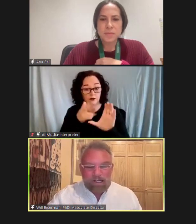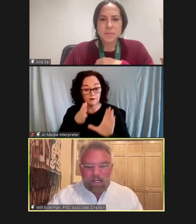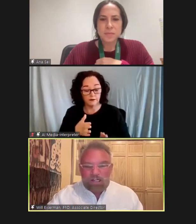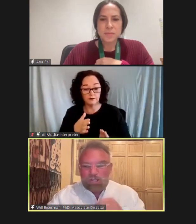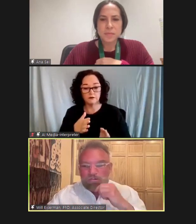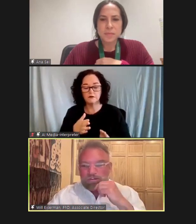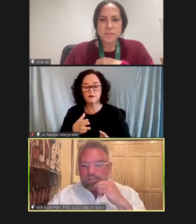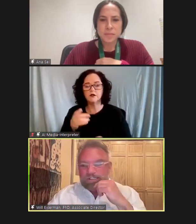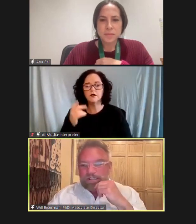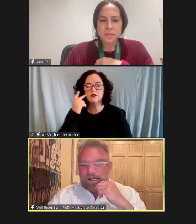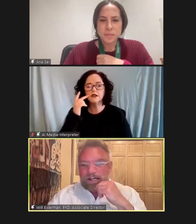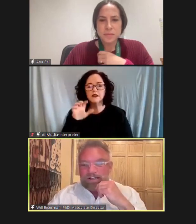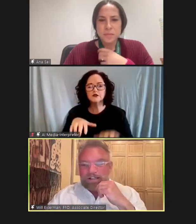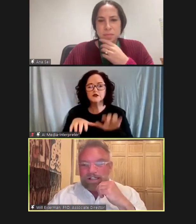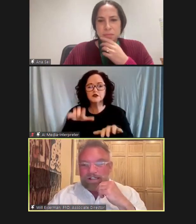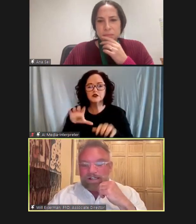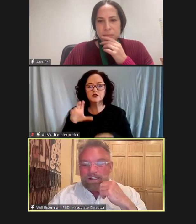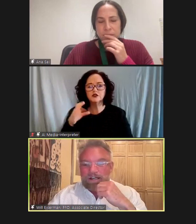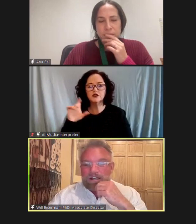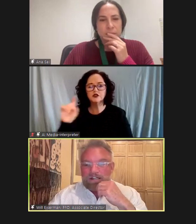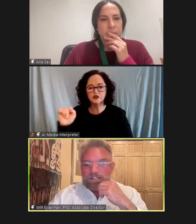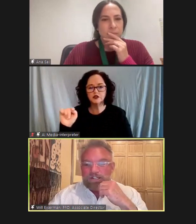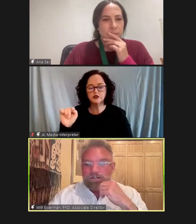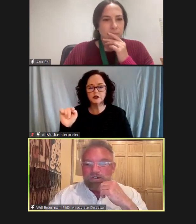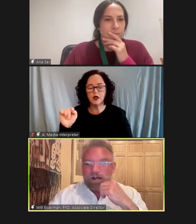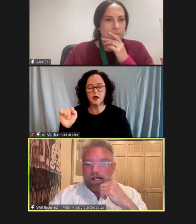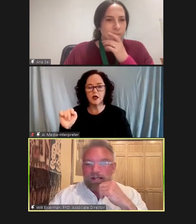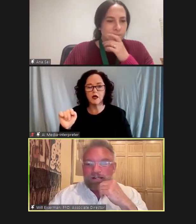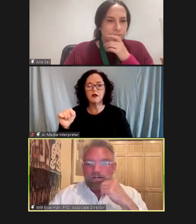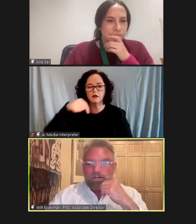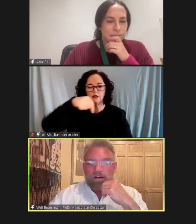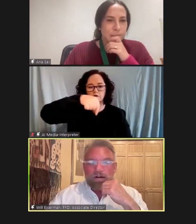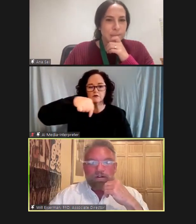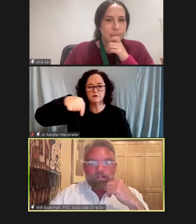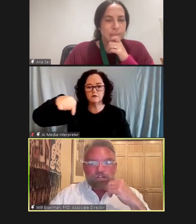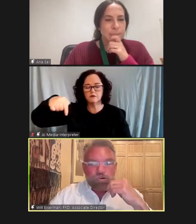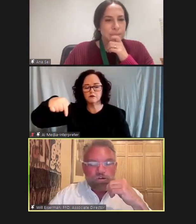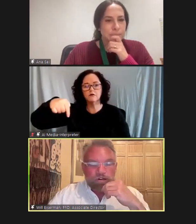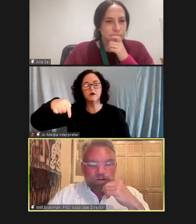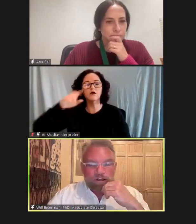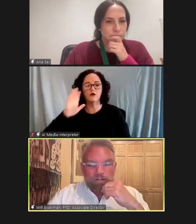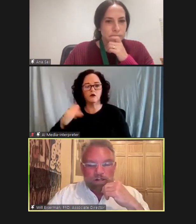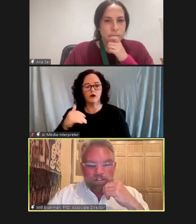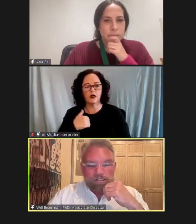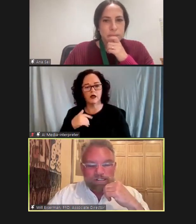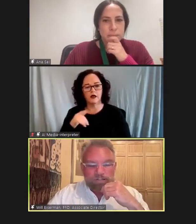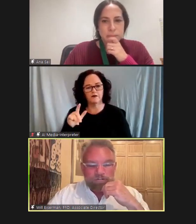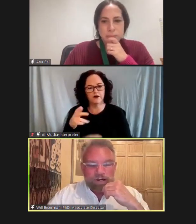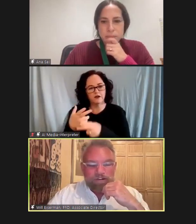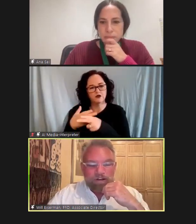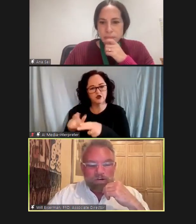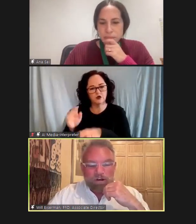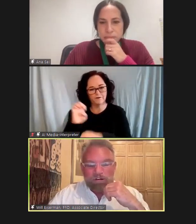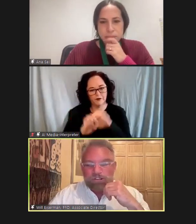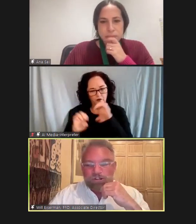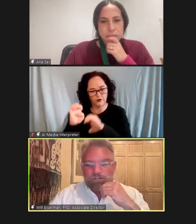you will see a link to a uh short